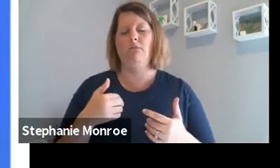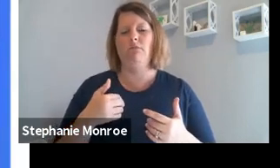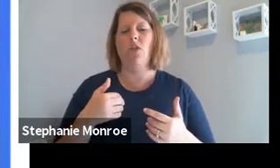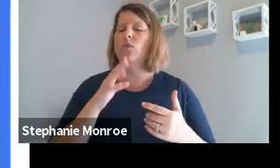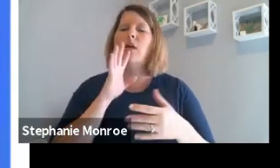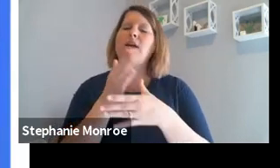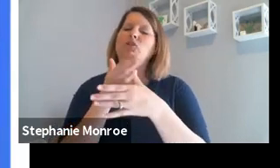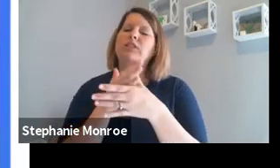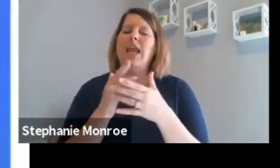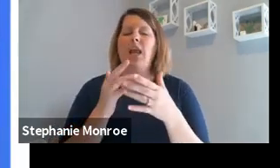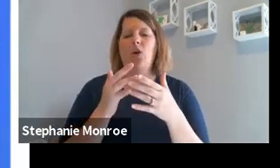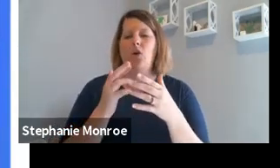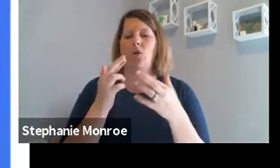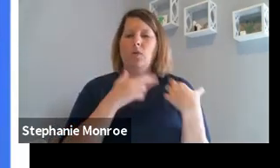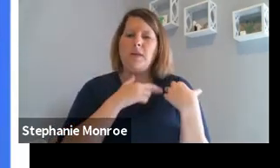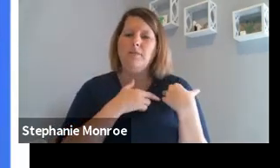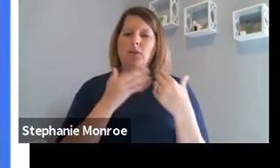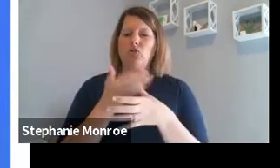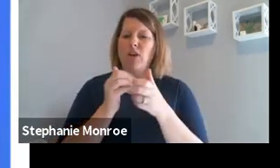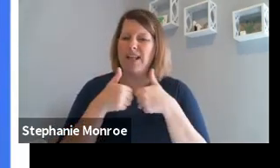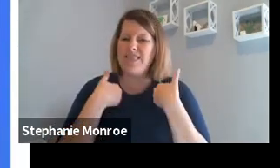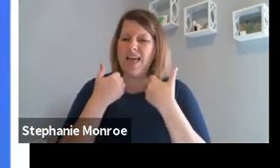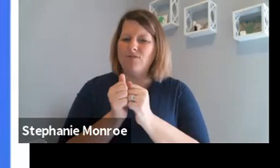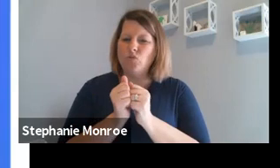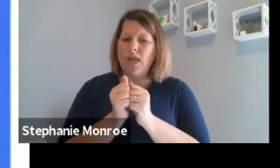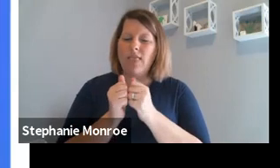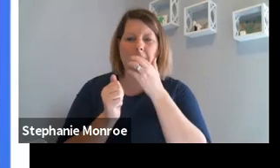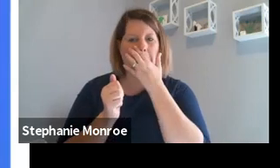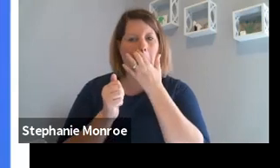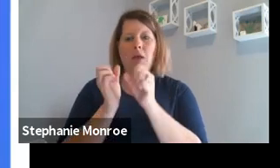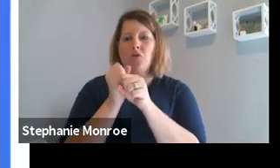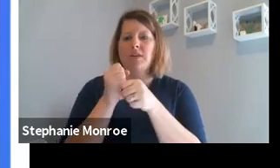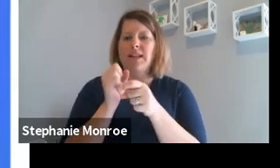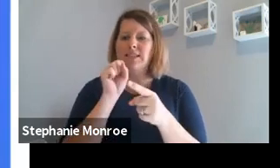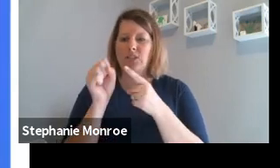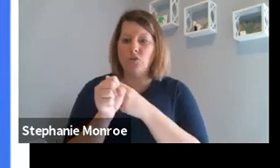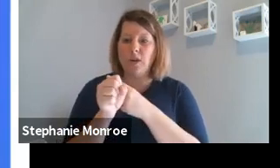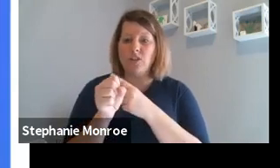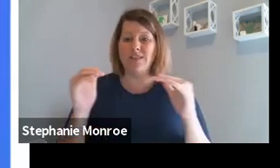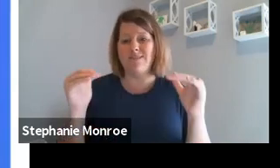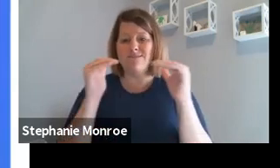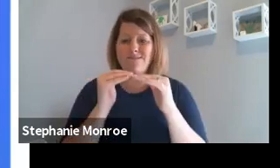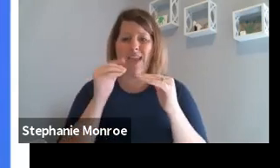sharing their life together and creating a situation that is fair for both, and where family